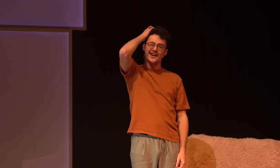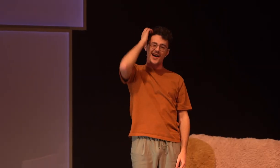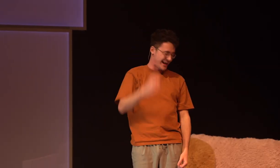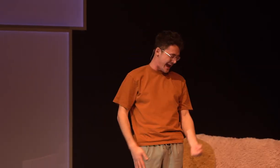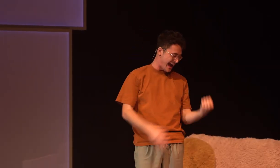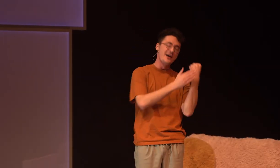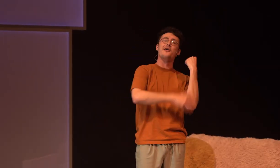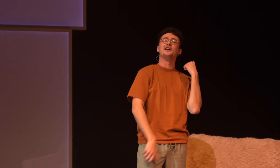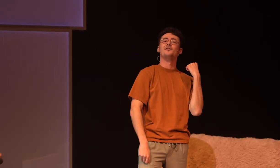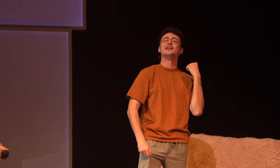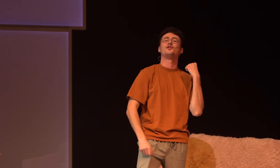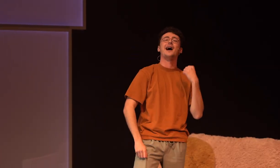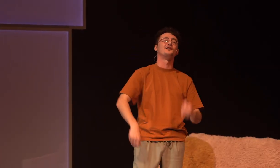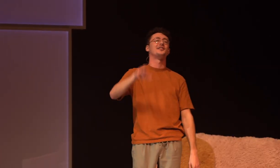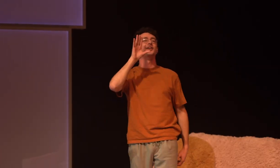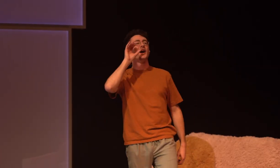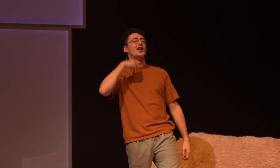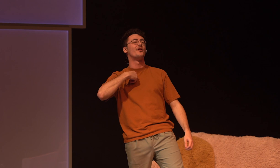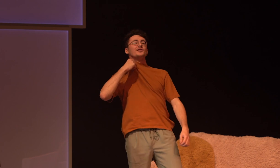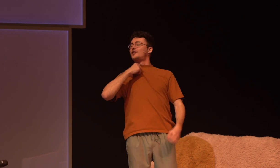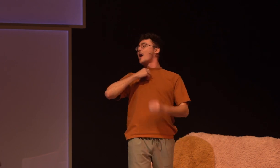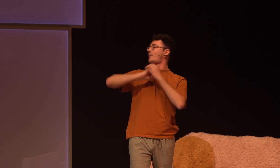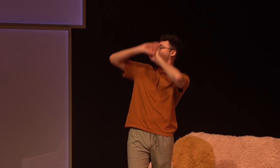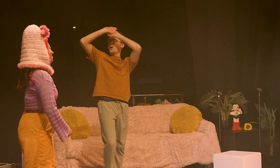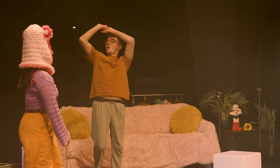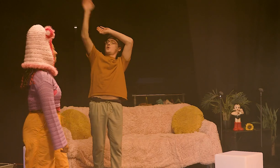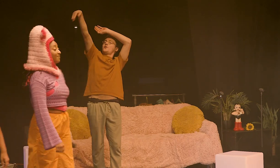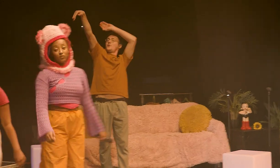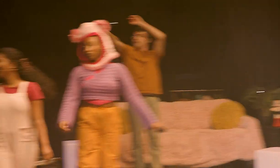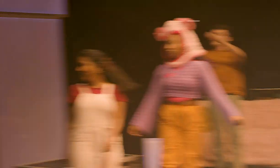and dark curly hair wearing green trousers and an orange top. [ WHOOOSH ]